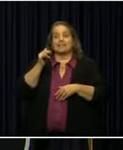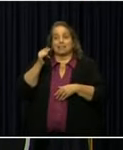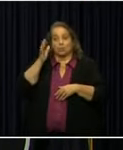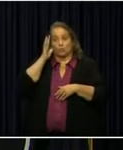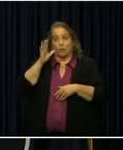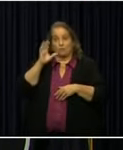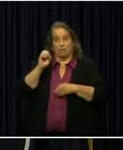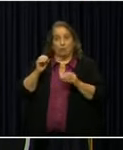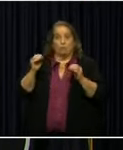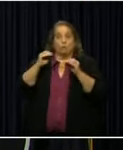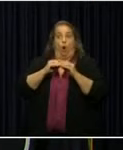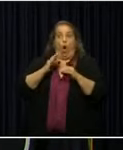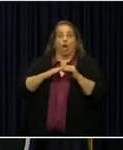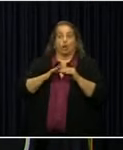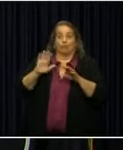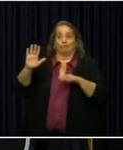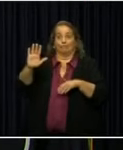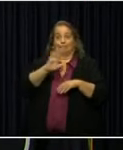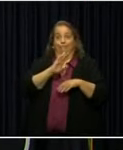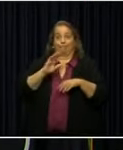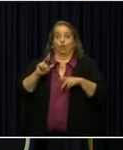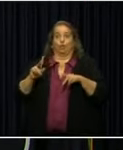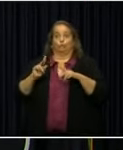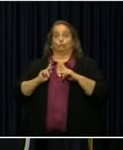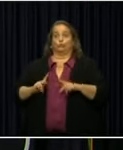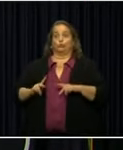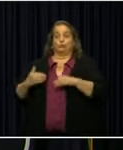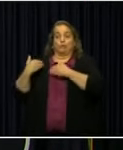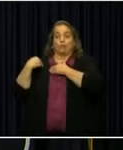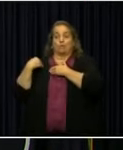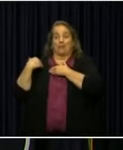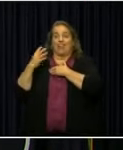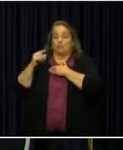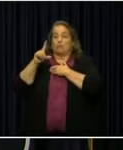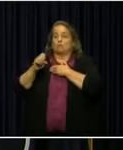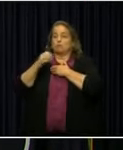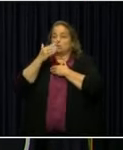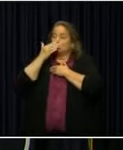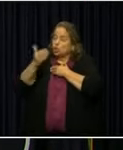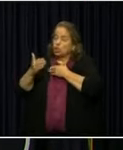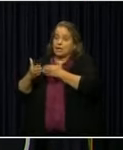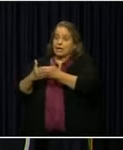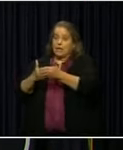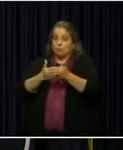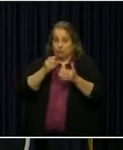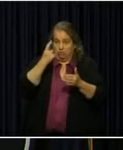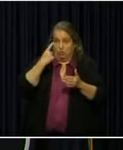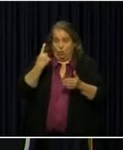OF THIS WE'RE NOT GOING TO BE ABLE TO HAVE THE OLD NORMAL.